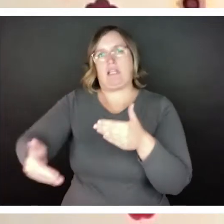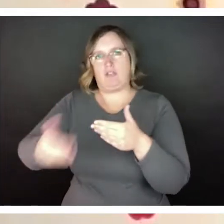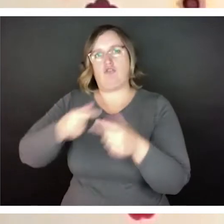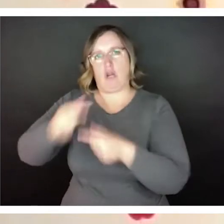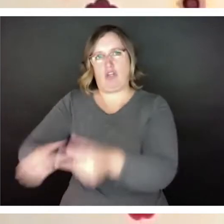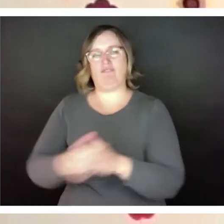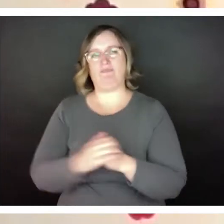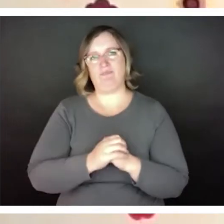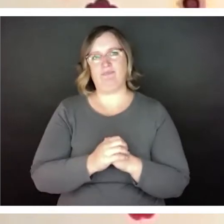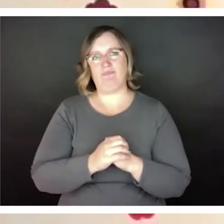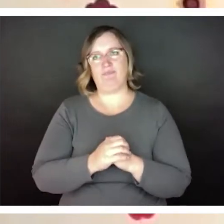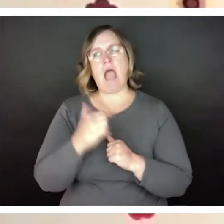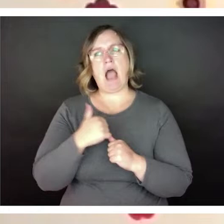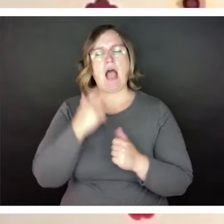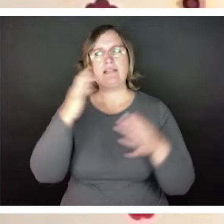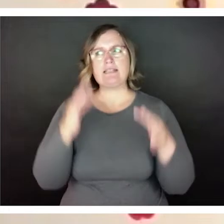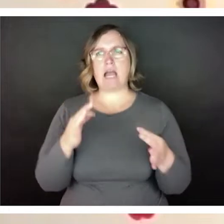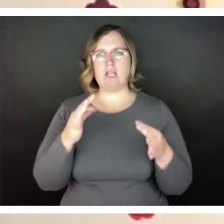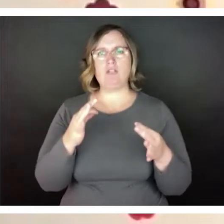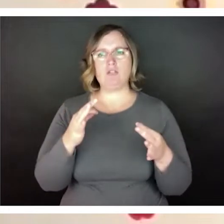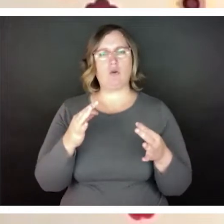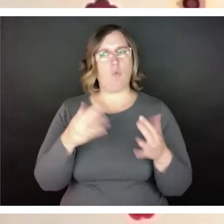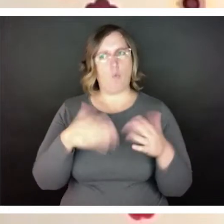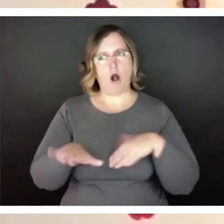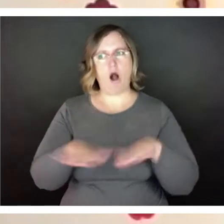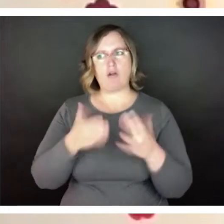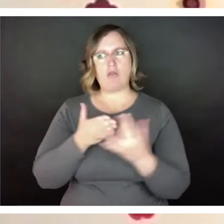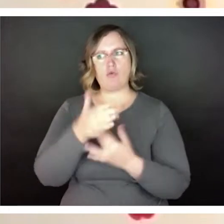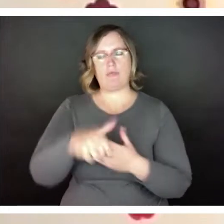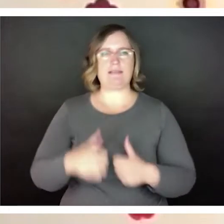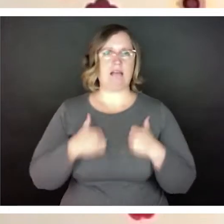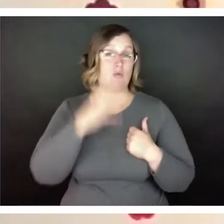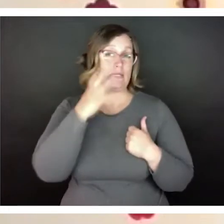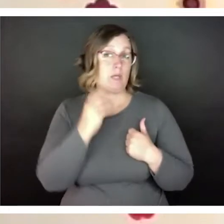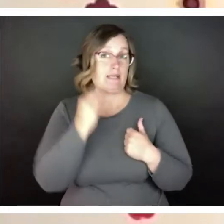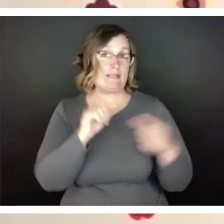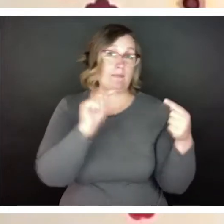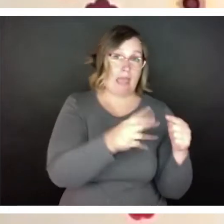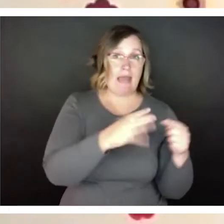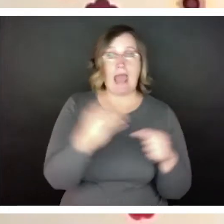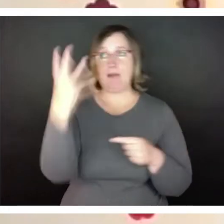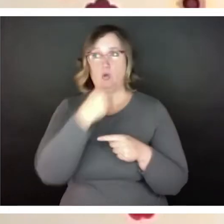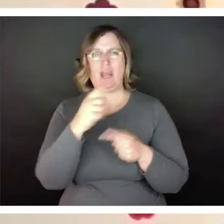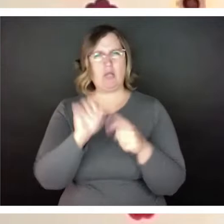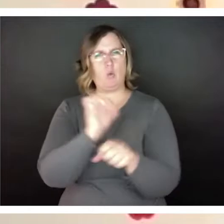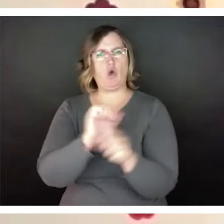I have decided to walk through this life to experience this pain and beauty and to work with intention and meaning.